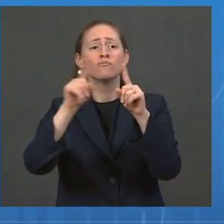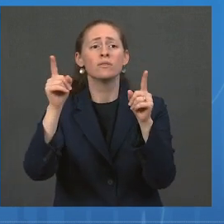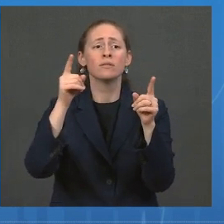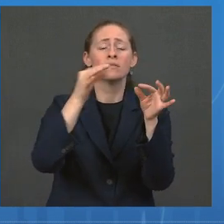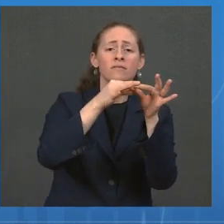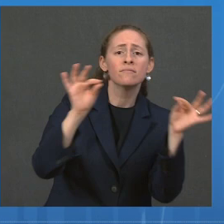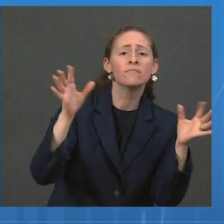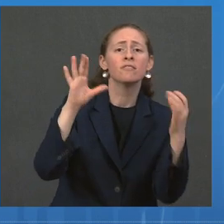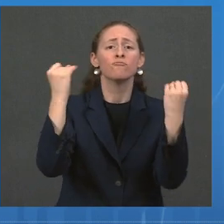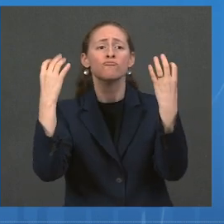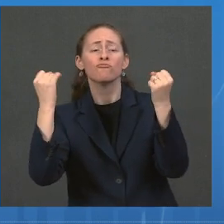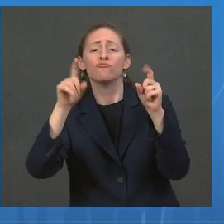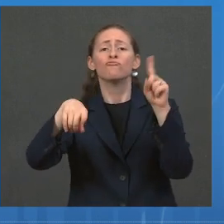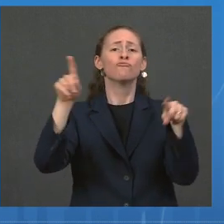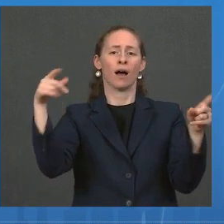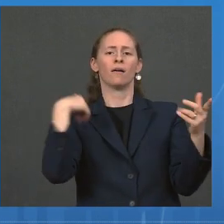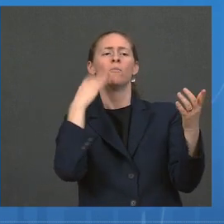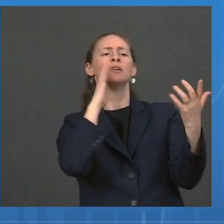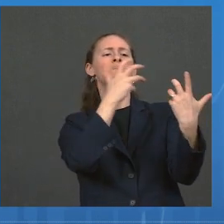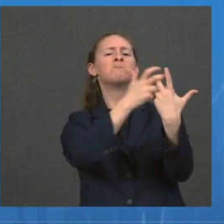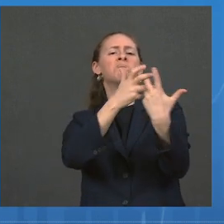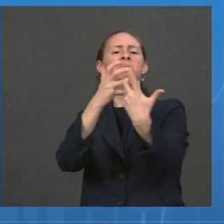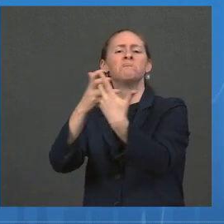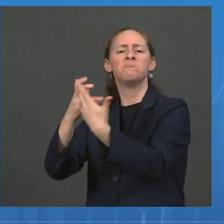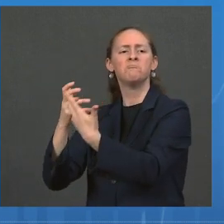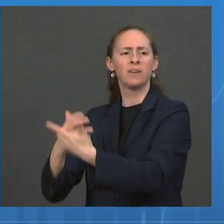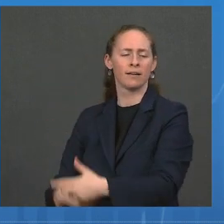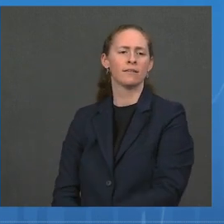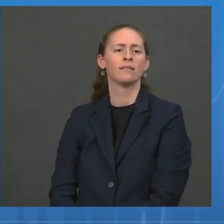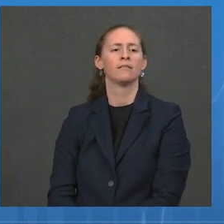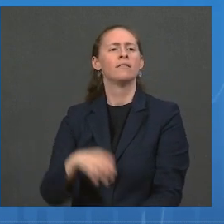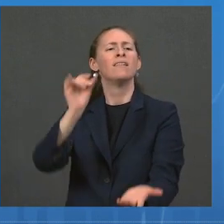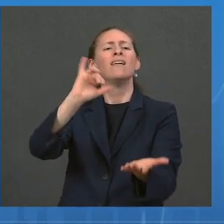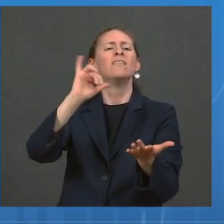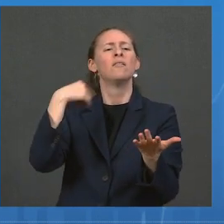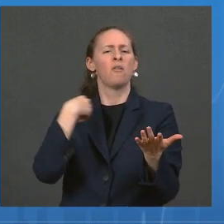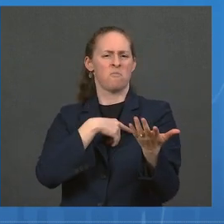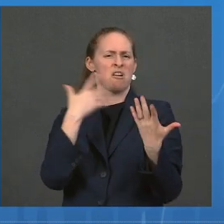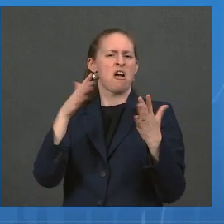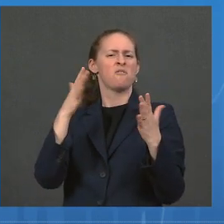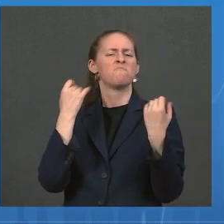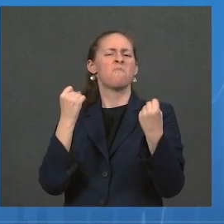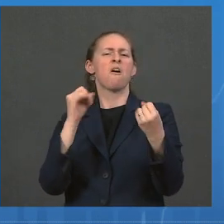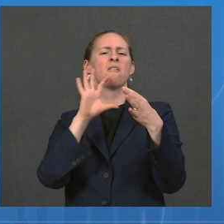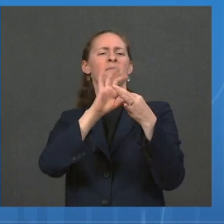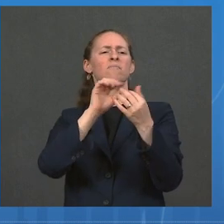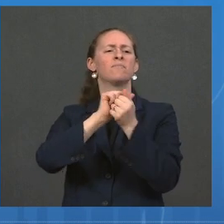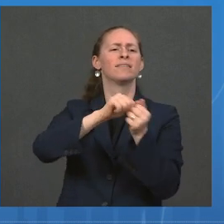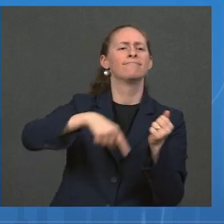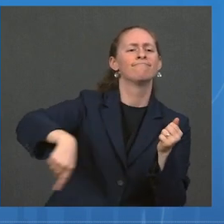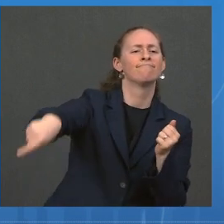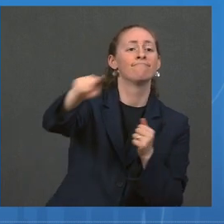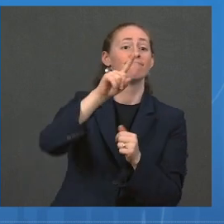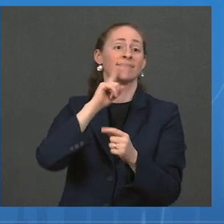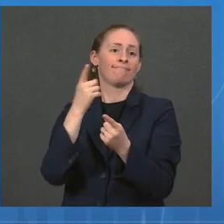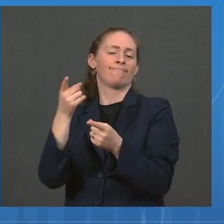Fortunately, we already have strong connections to parents. Our COVID-19 Community Corps, which now has over 16,000 members,